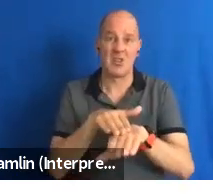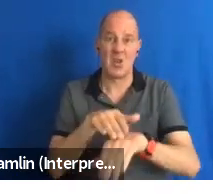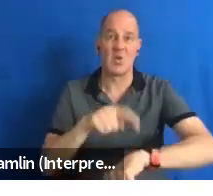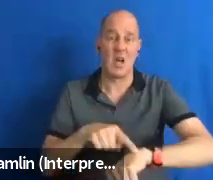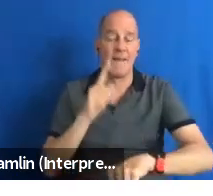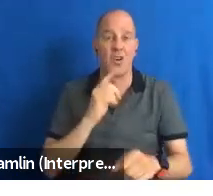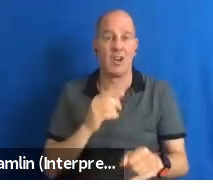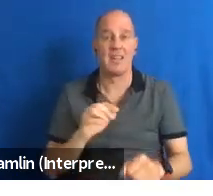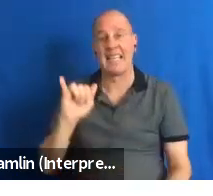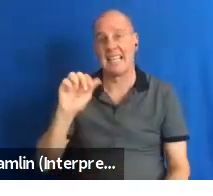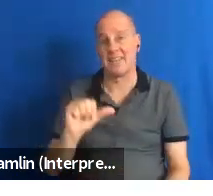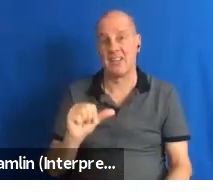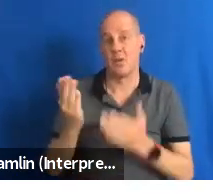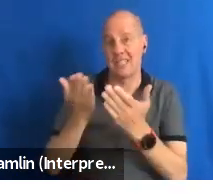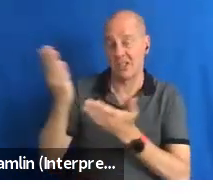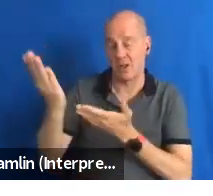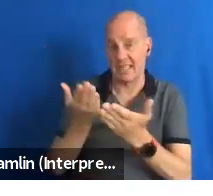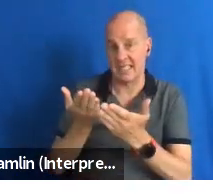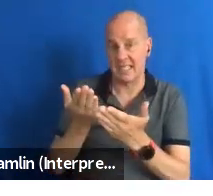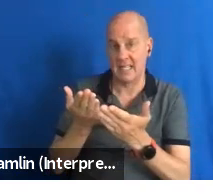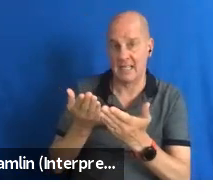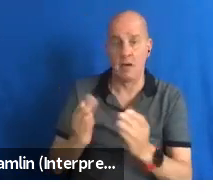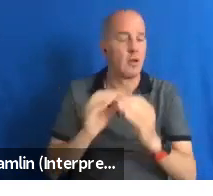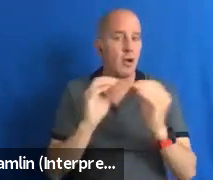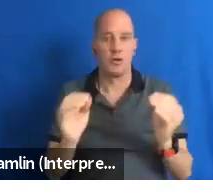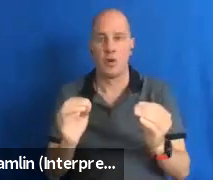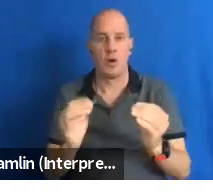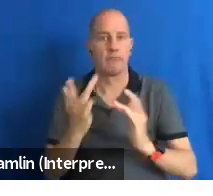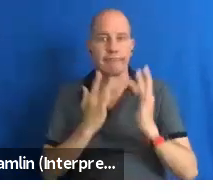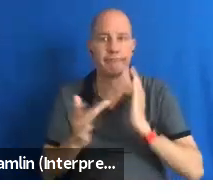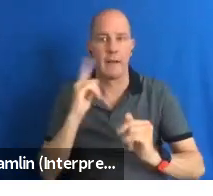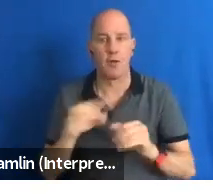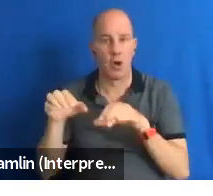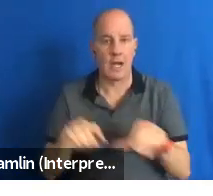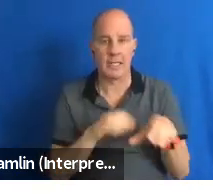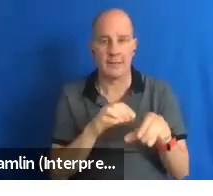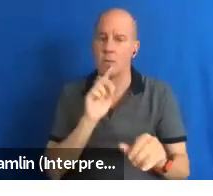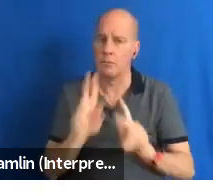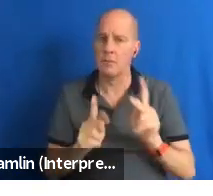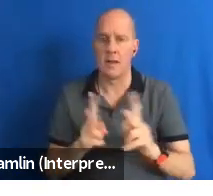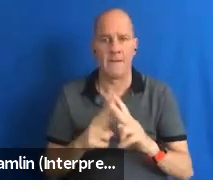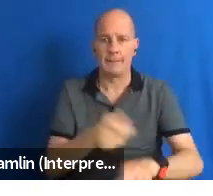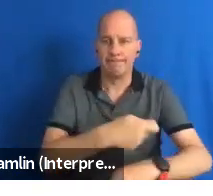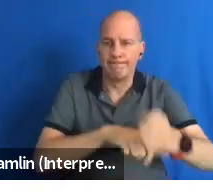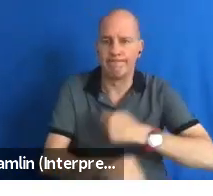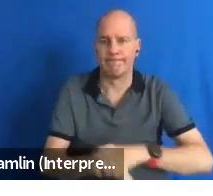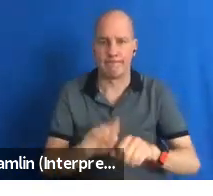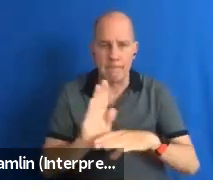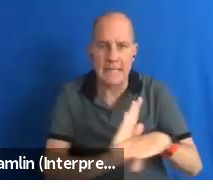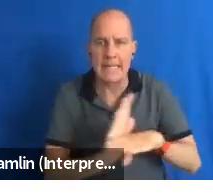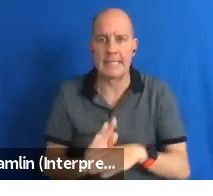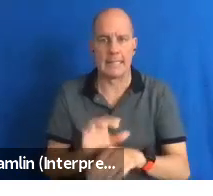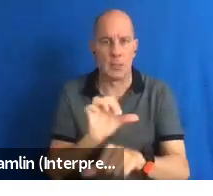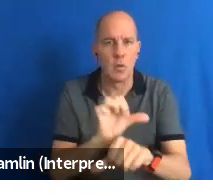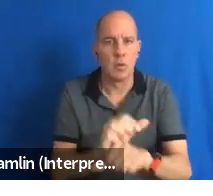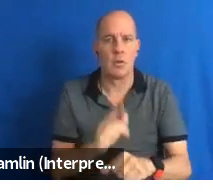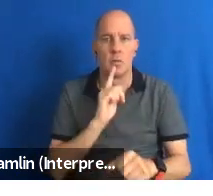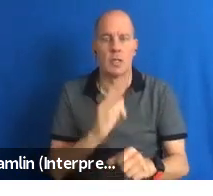assistance service, there has been no shortage of activity and great work going on to really prepare